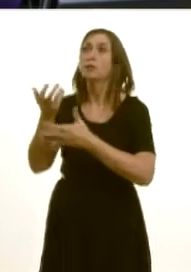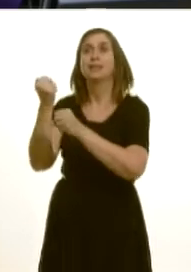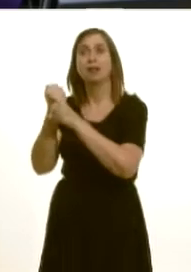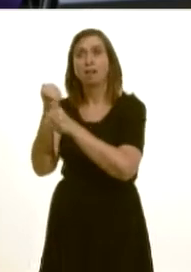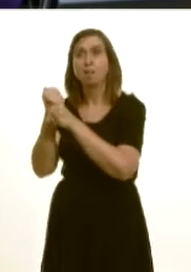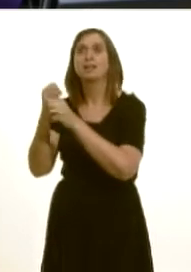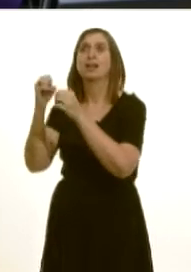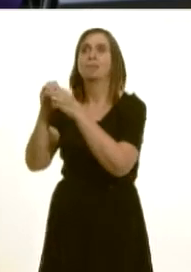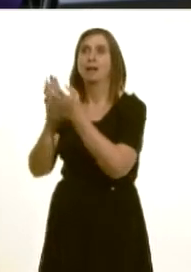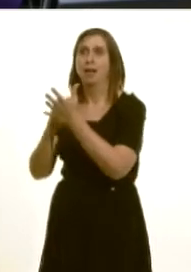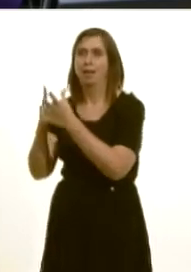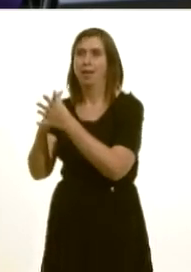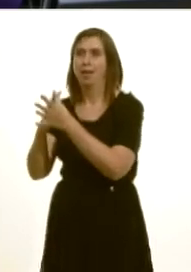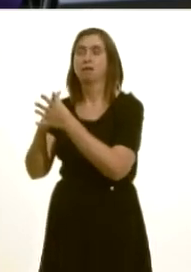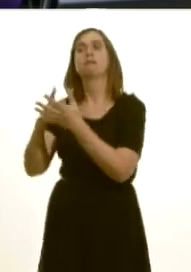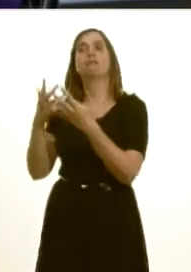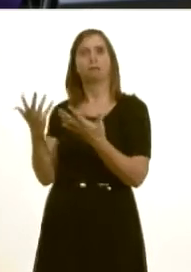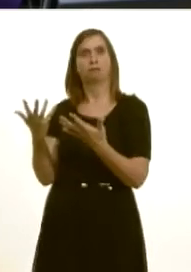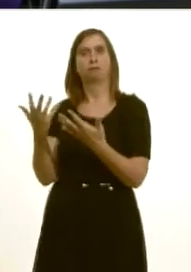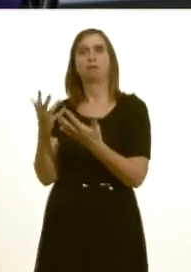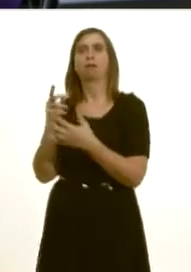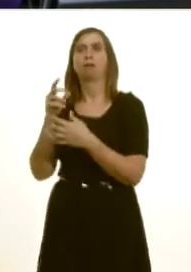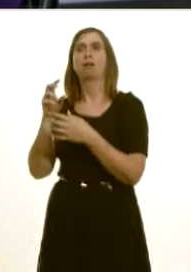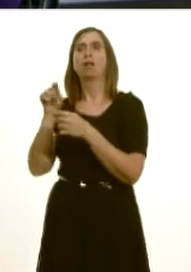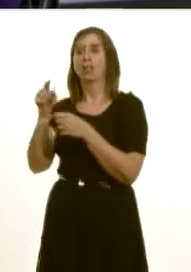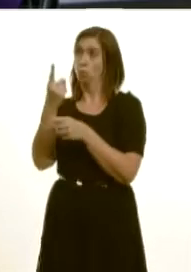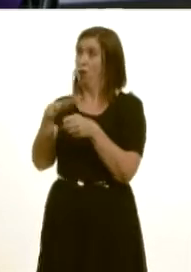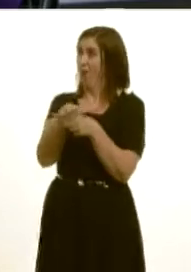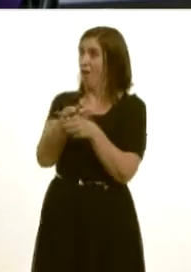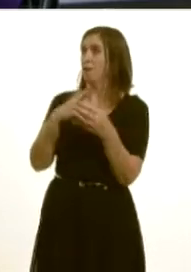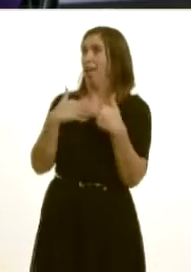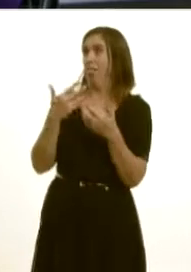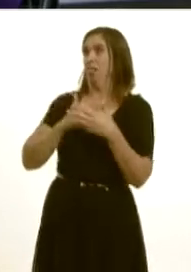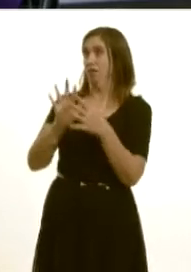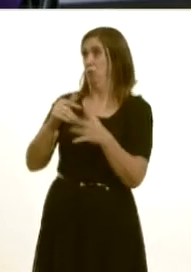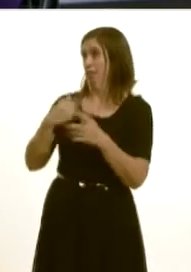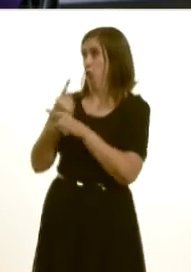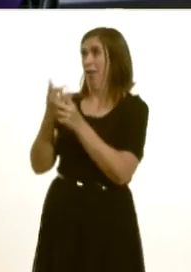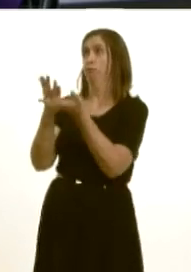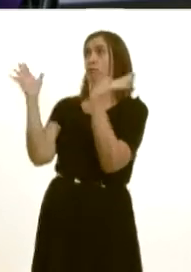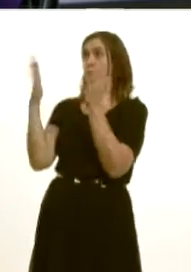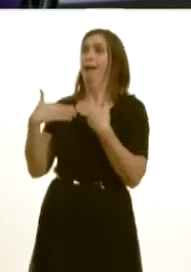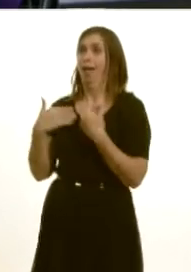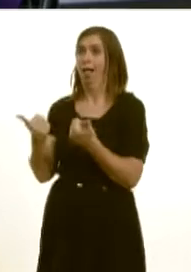cover the whole health service, of course, but it covers one aspect of it. That builds on what has already been published in July this year.